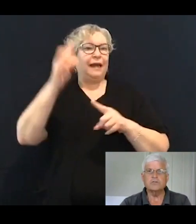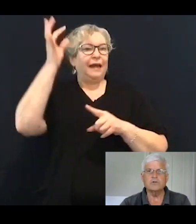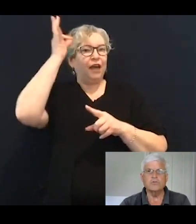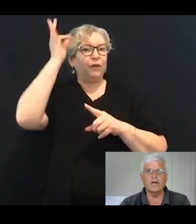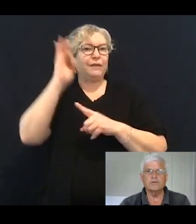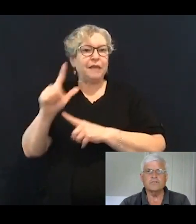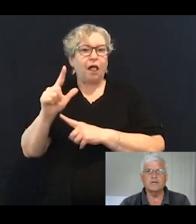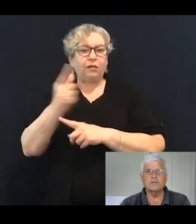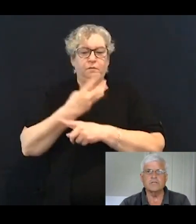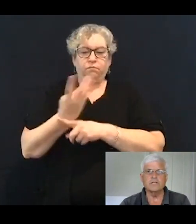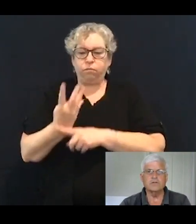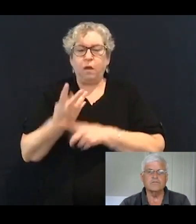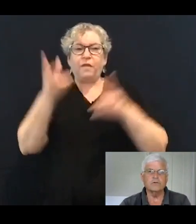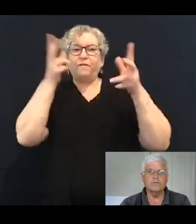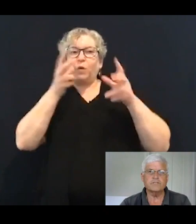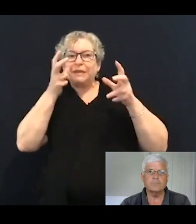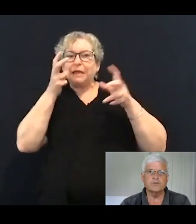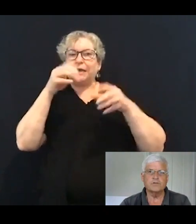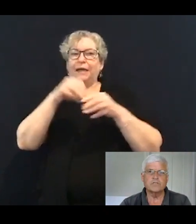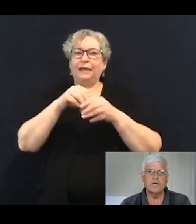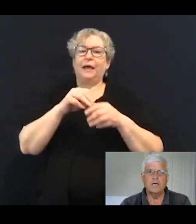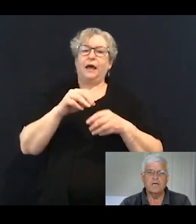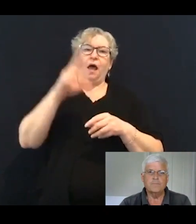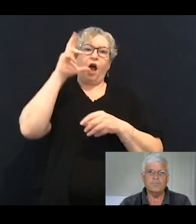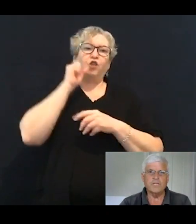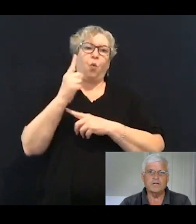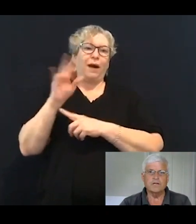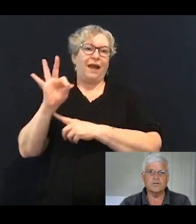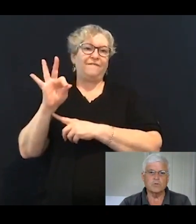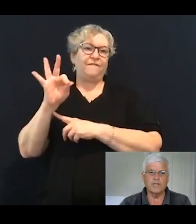and into the photoreceptors in the Usher 1F patient,